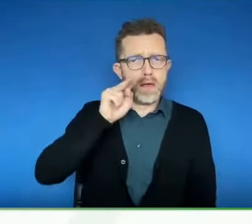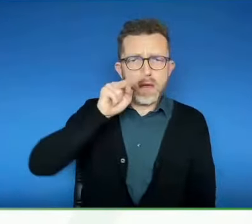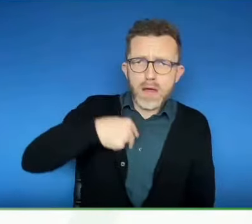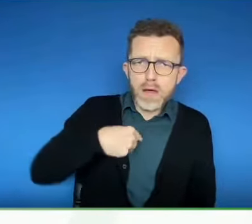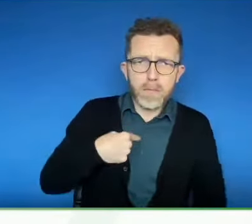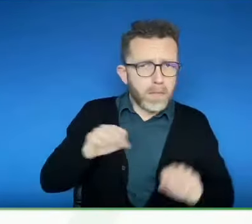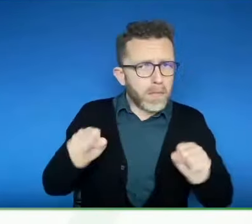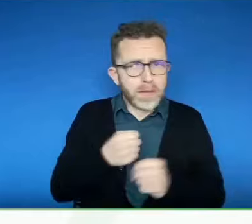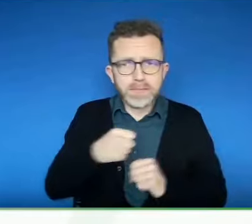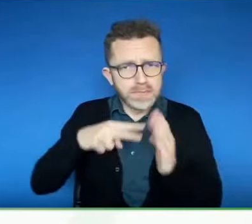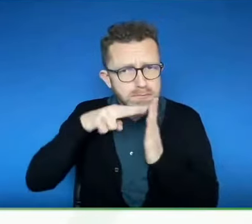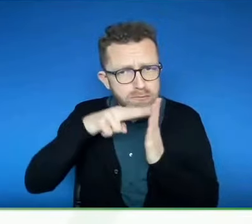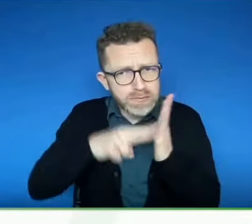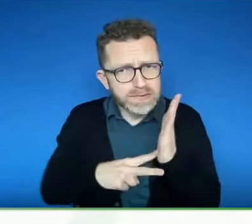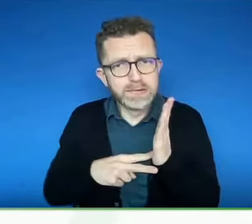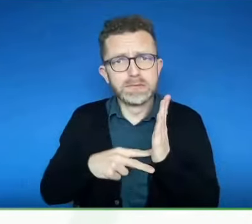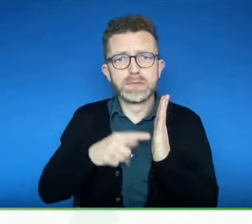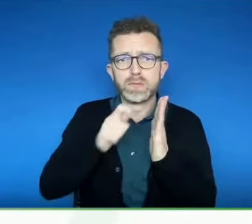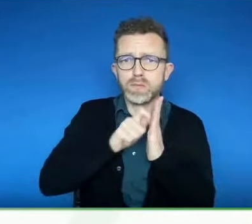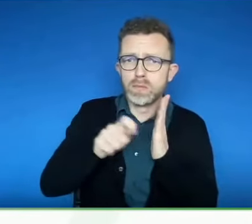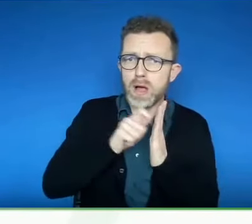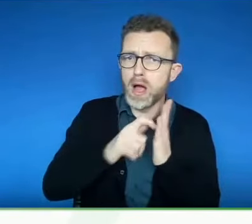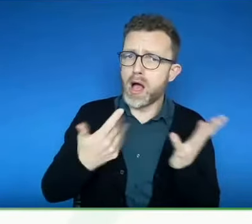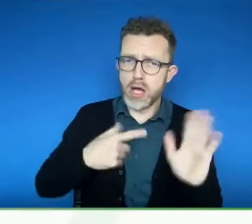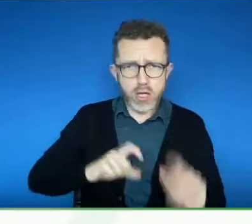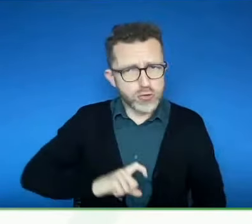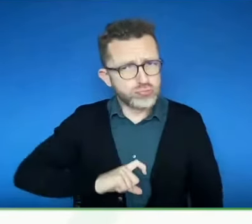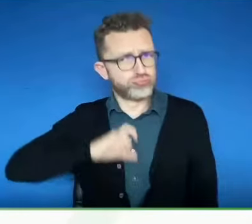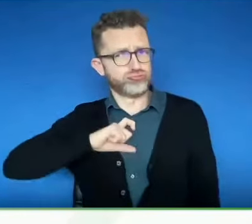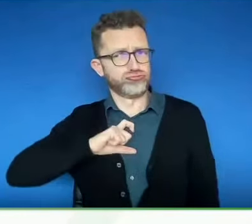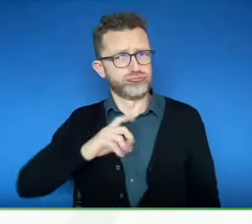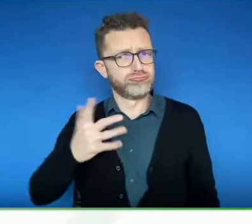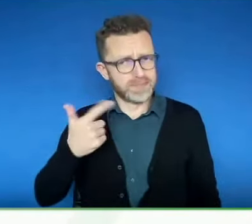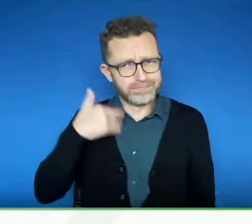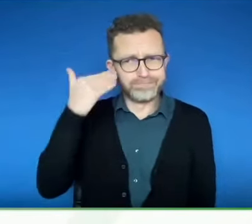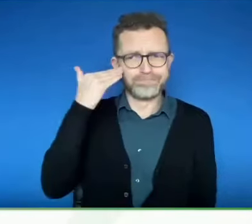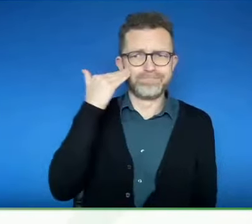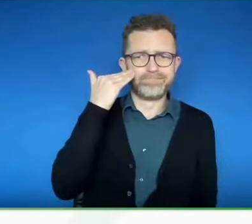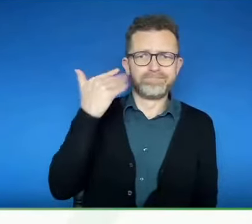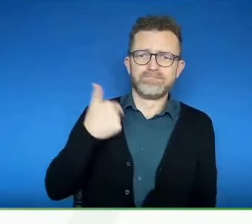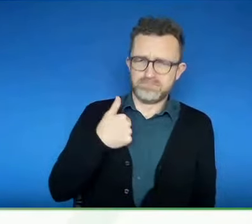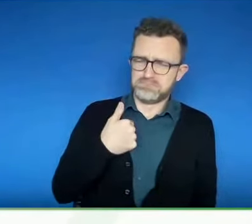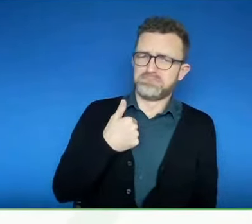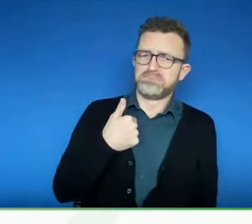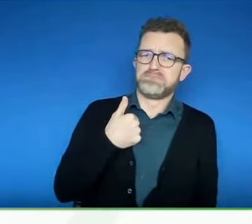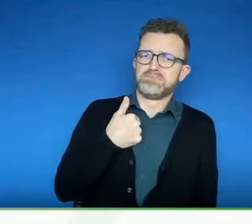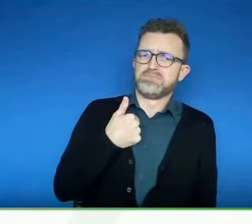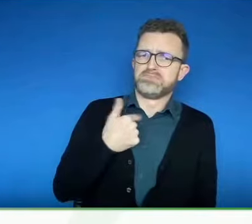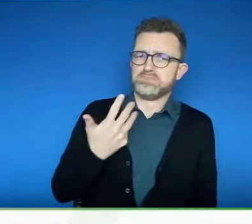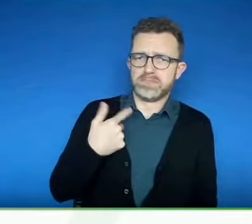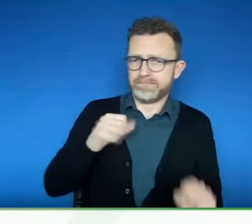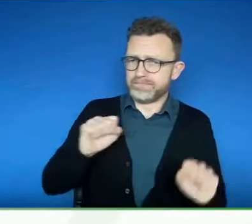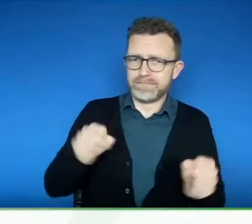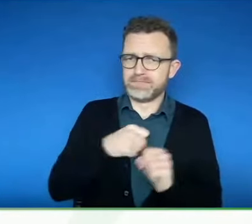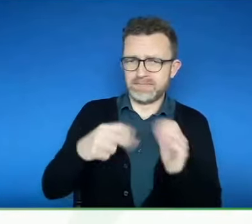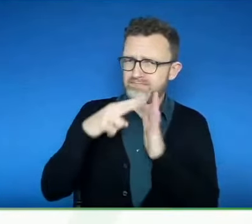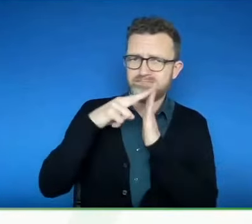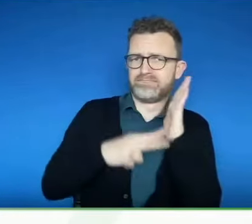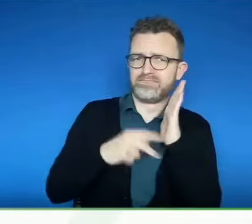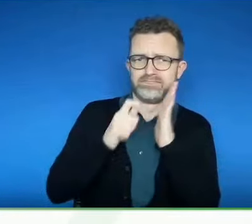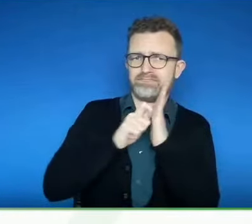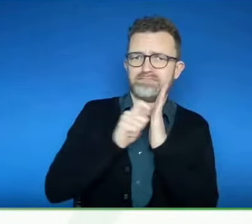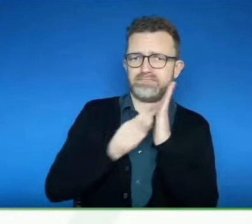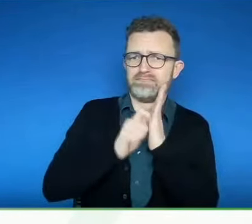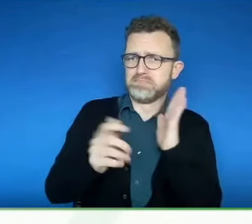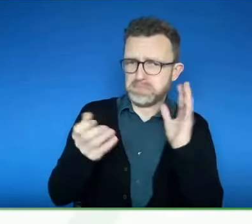up, actually different aspects of her life and giving her more